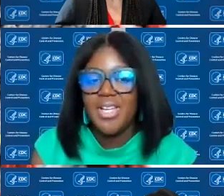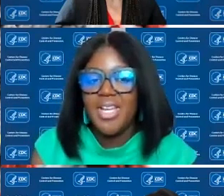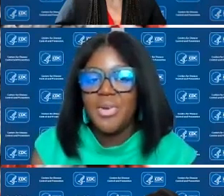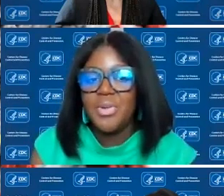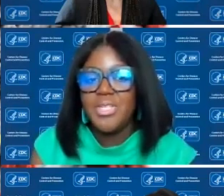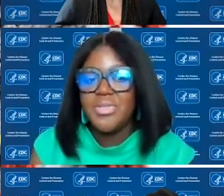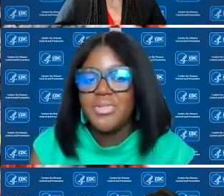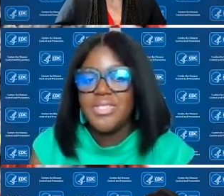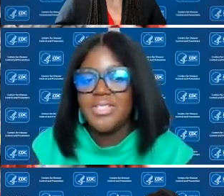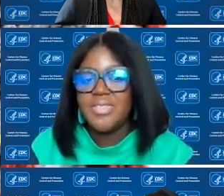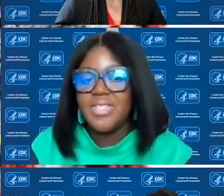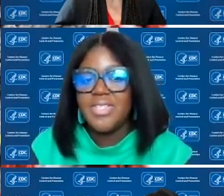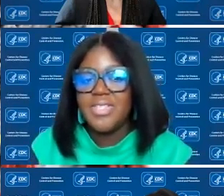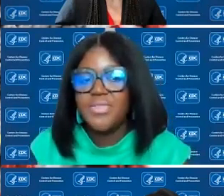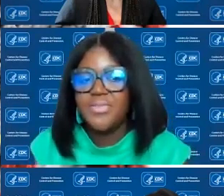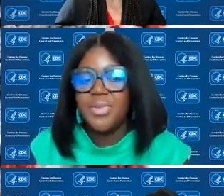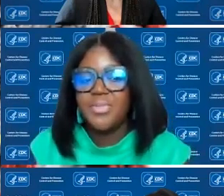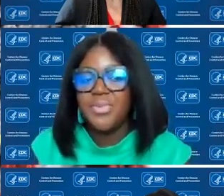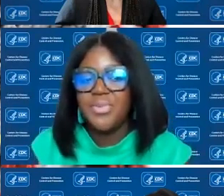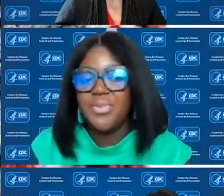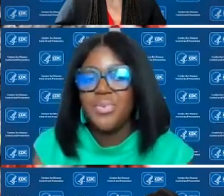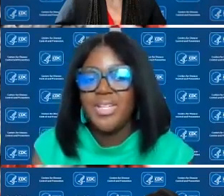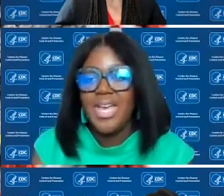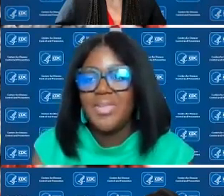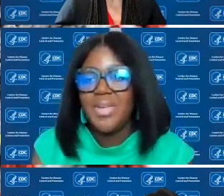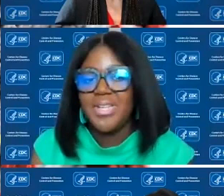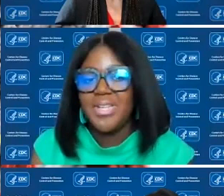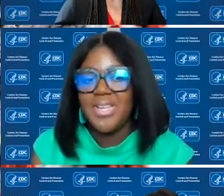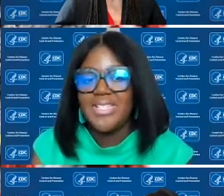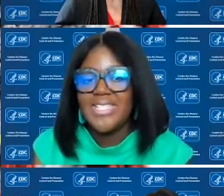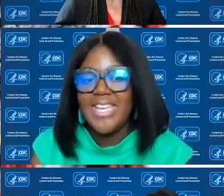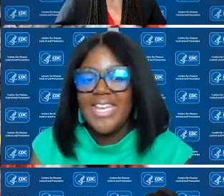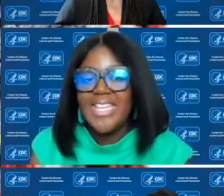browser. We will use the results of this survey to further improve future OneLab Network events.